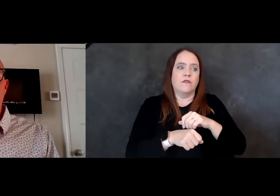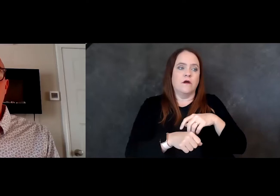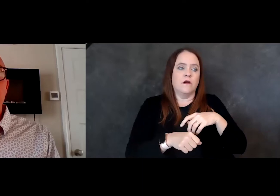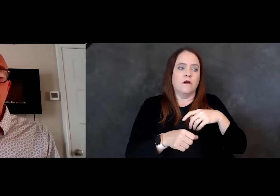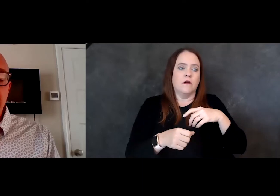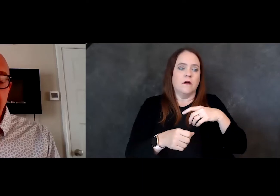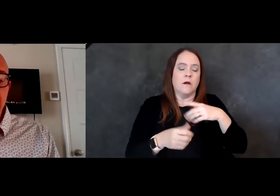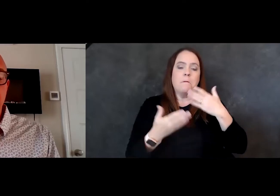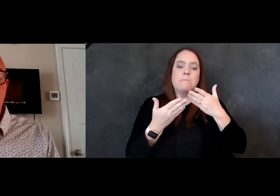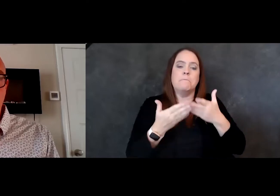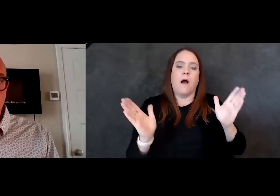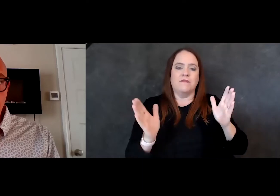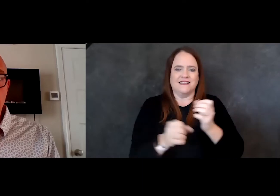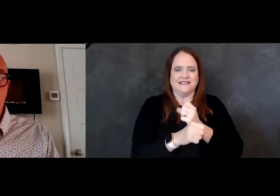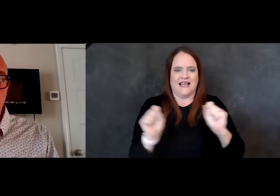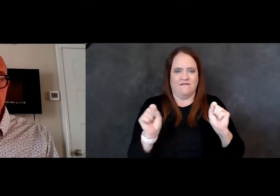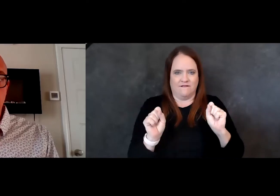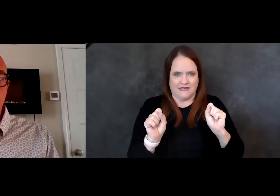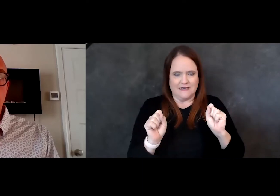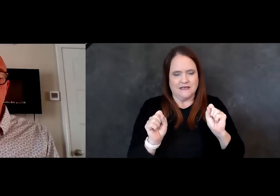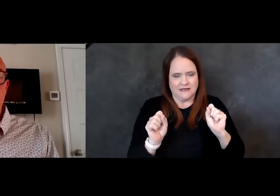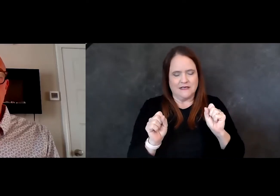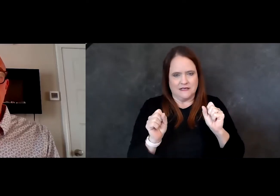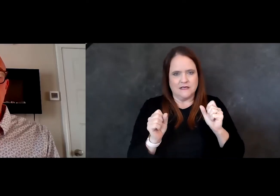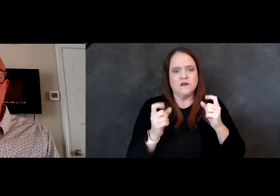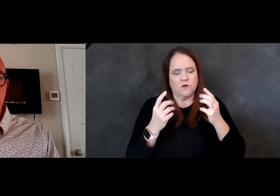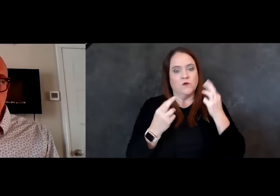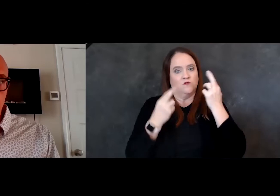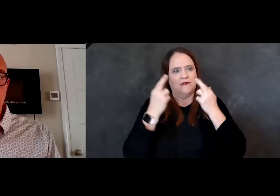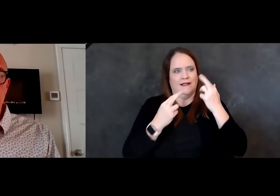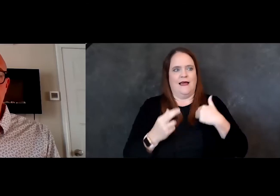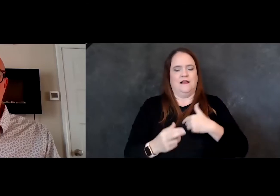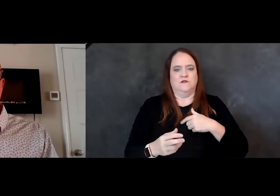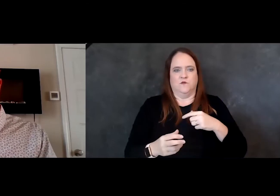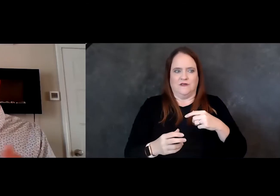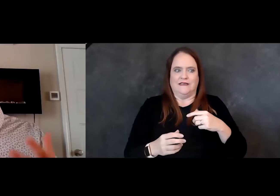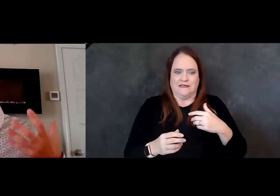that we had some opportunities for growth but also, to echo what Jana said, the great